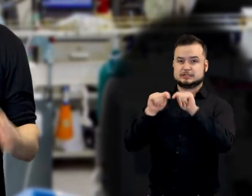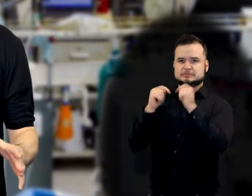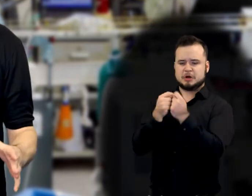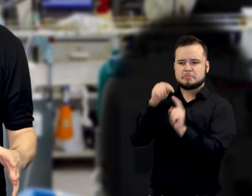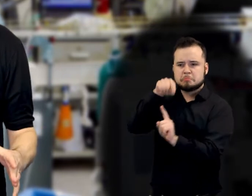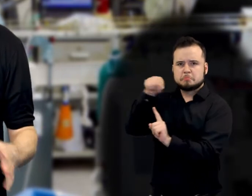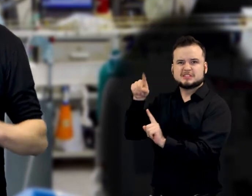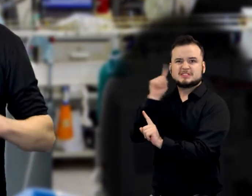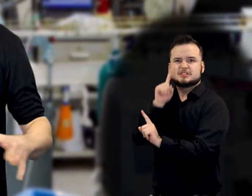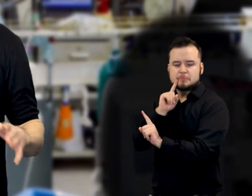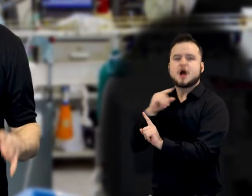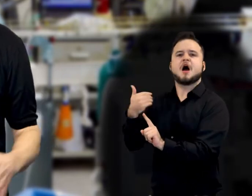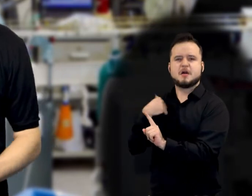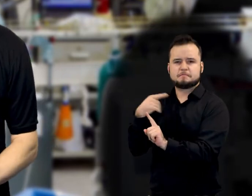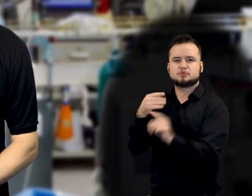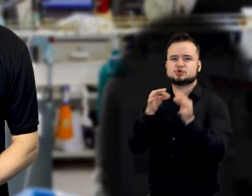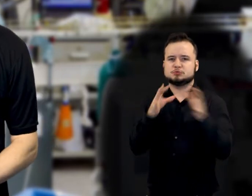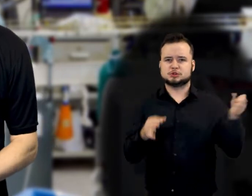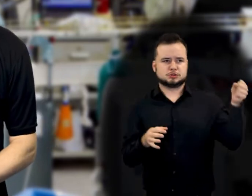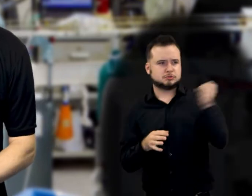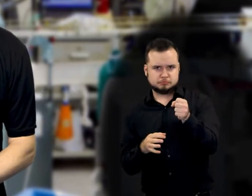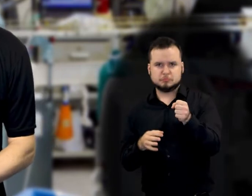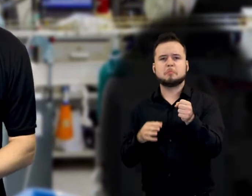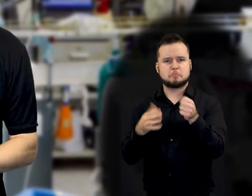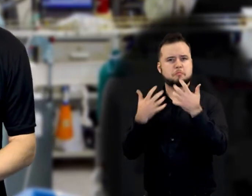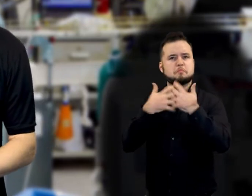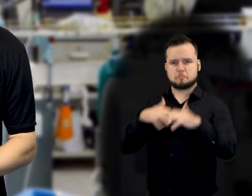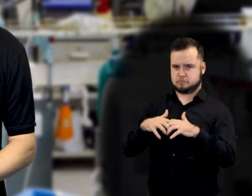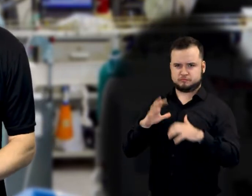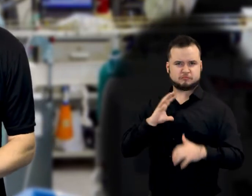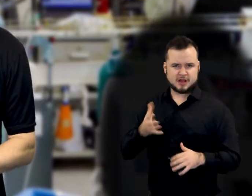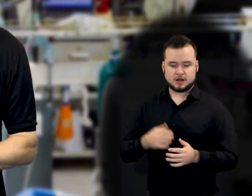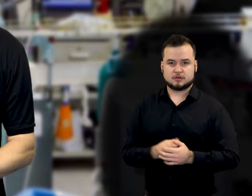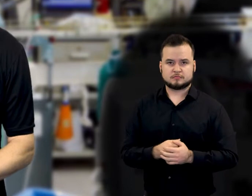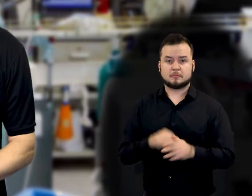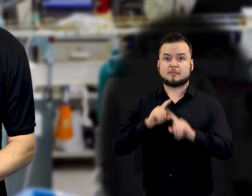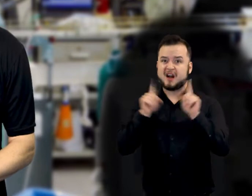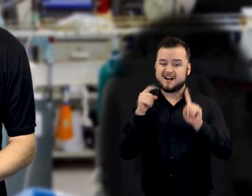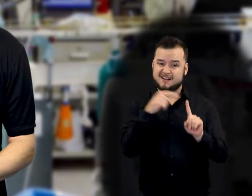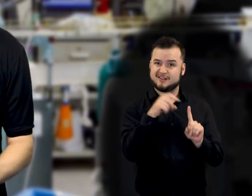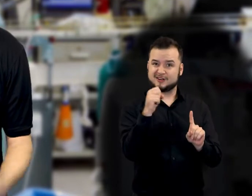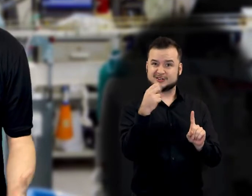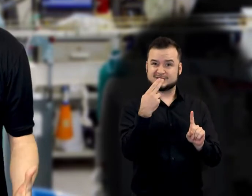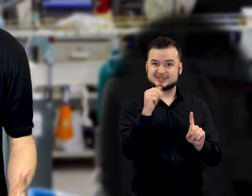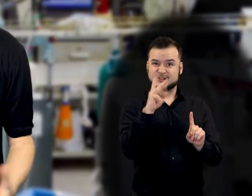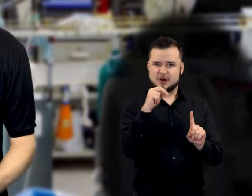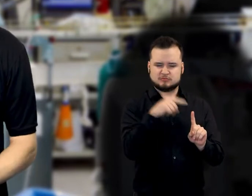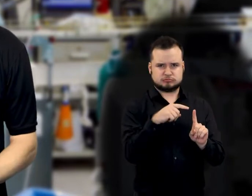But Shawn's situation was more difficult. Shawn is a team leader on the third shift who is also deaf.